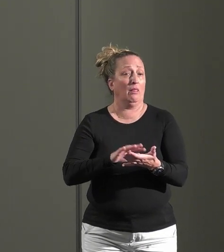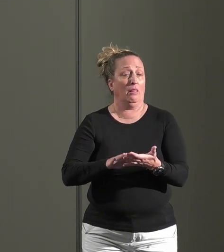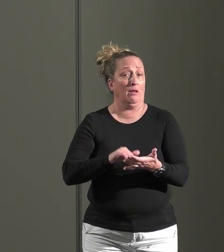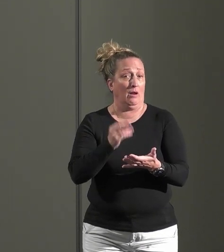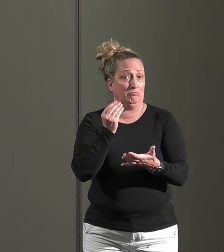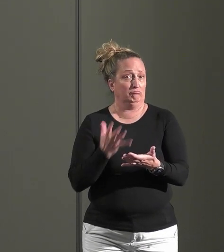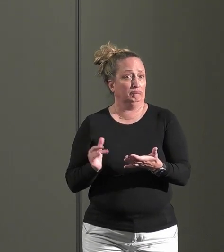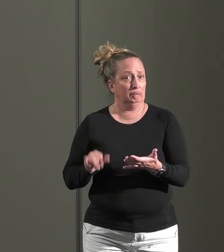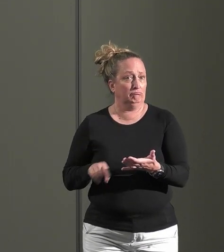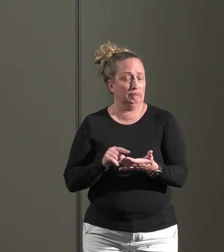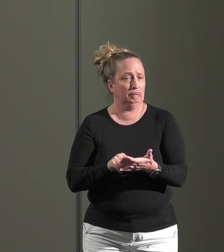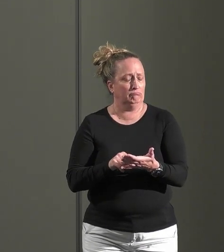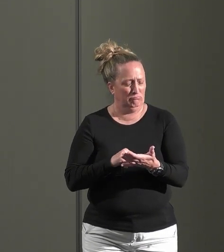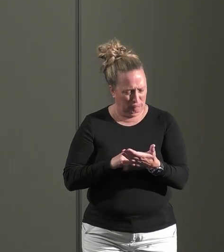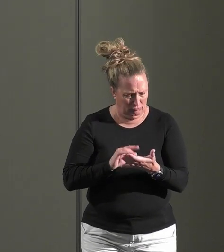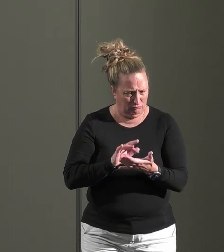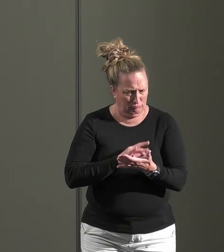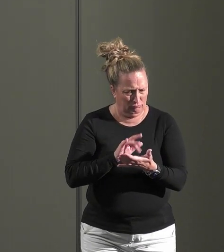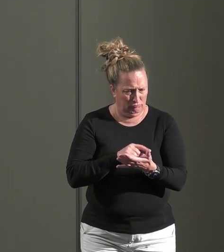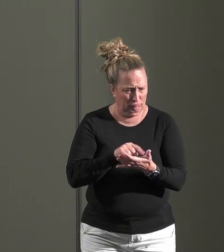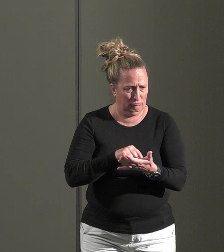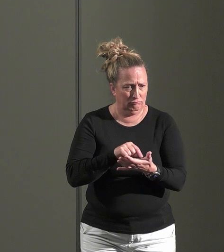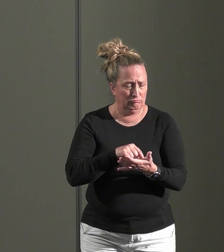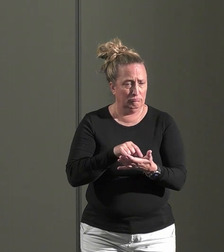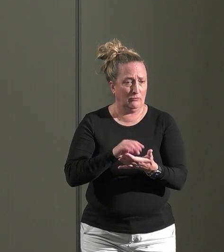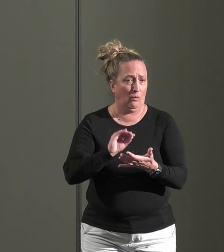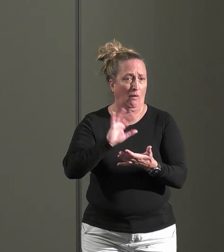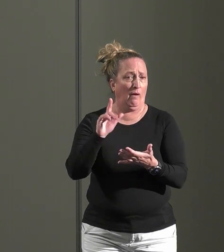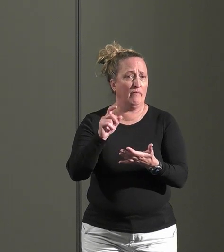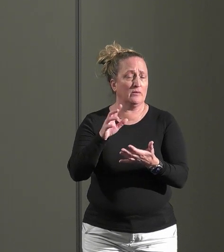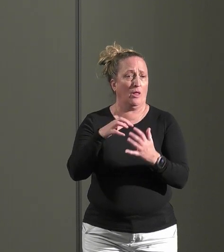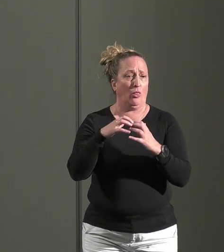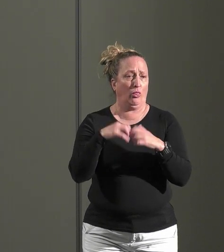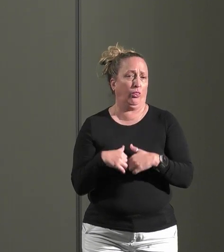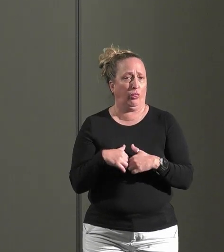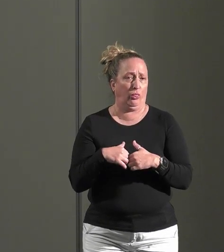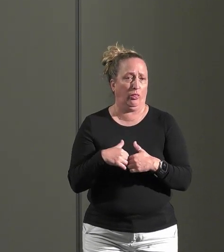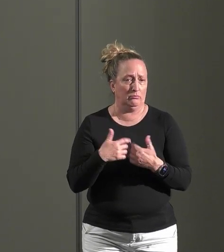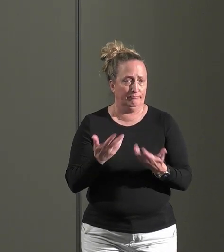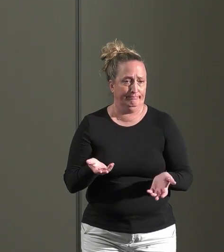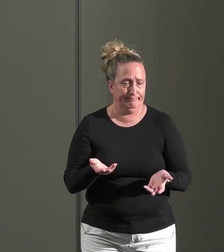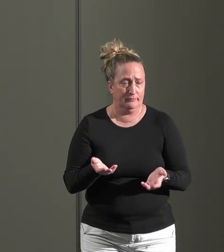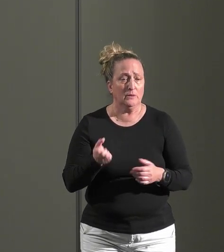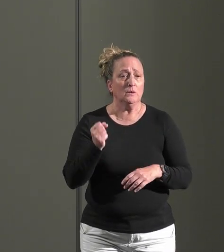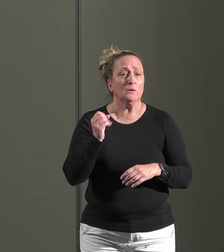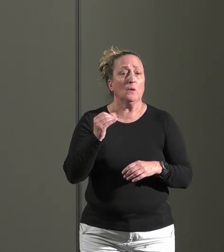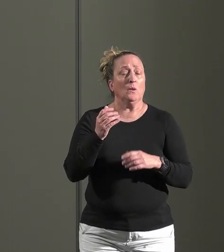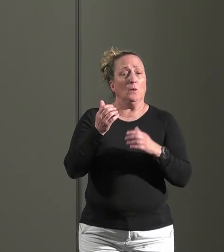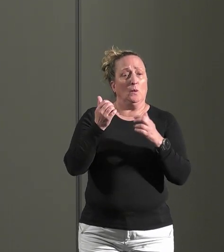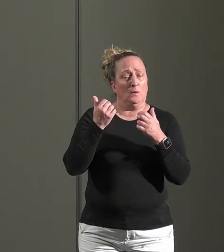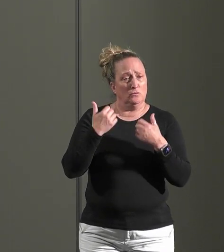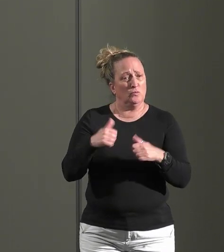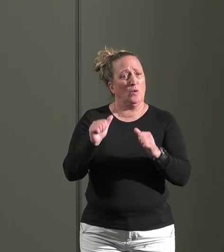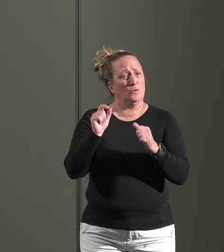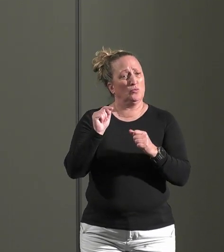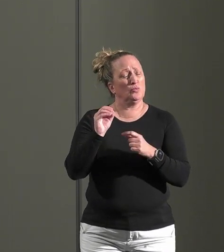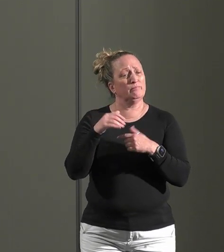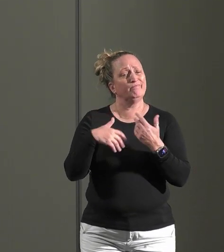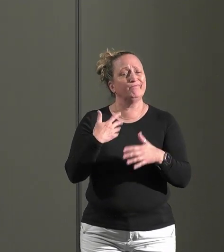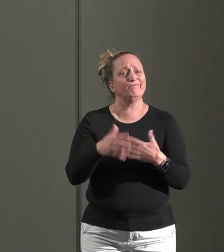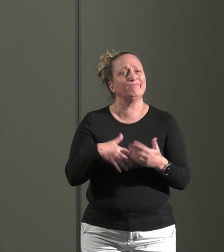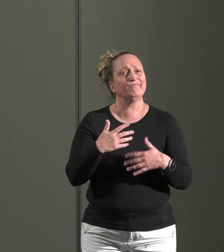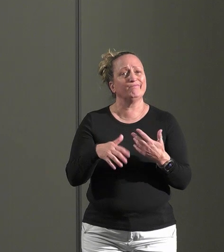that information to you, it is obviously falling down somehow. Trying to, you know, come up with